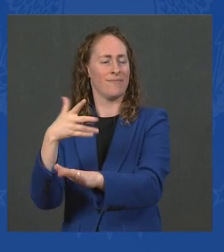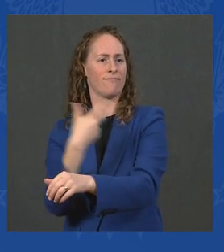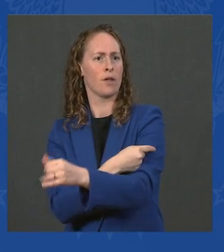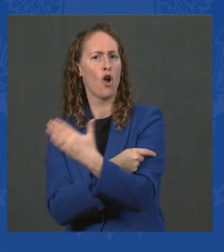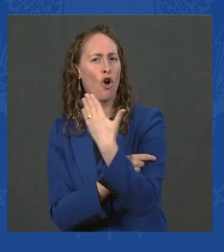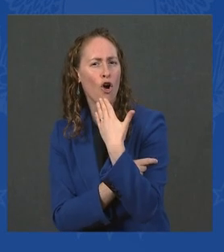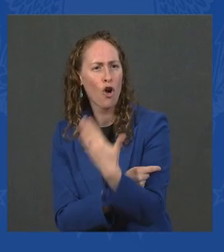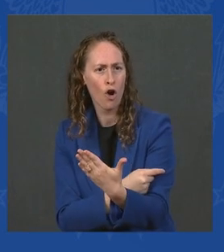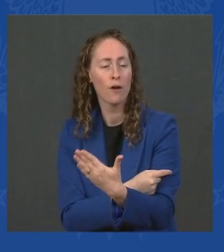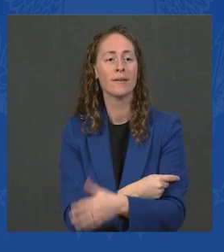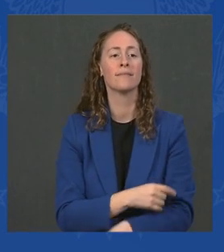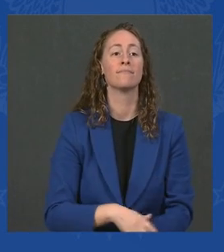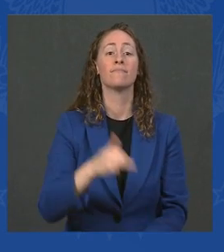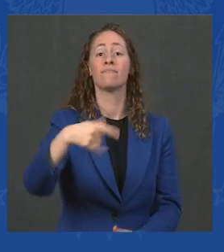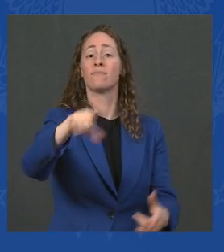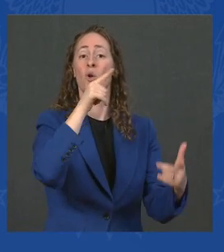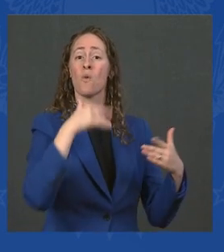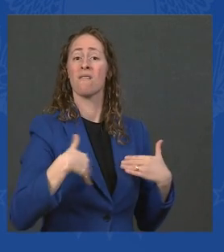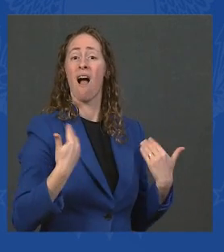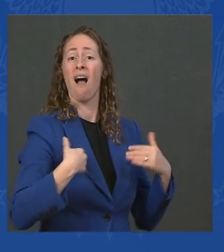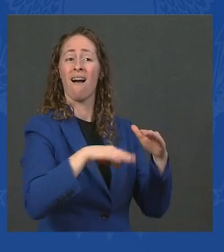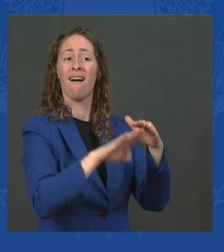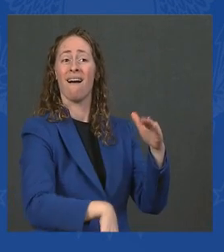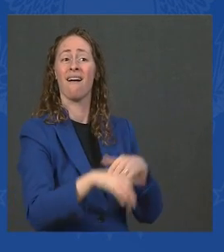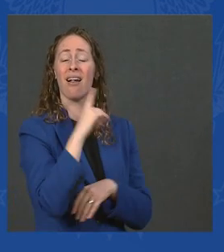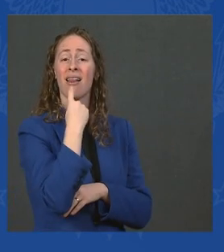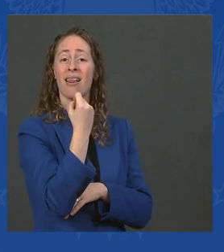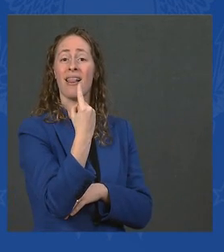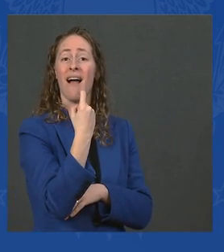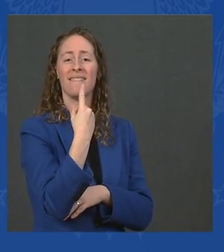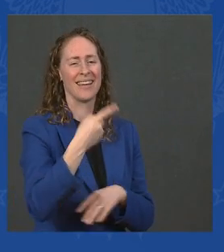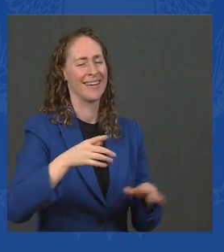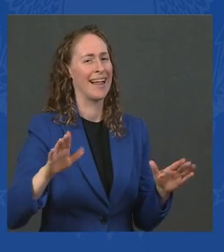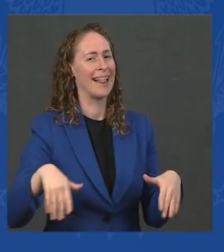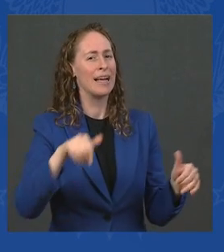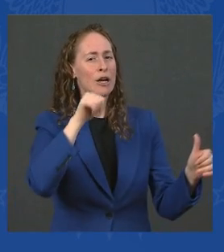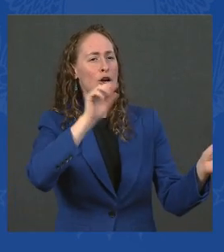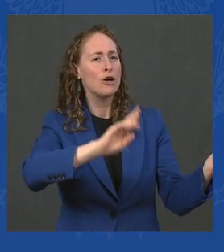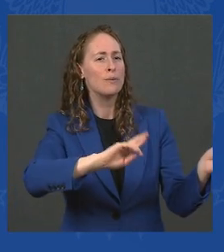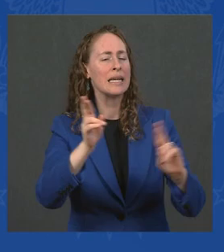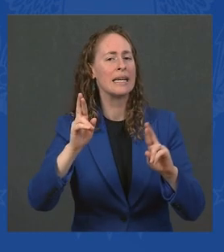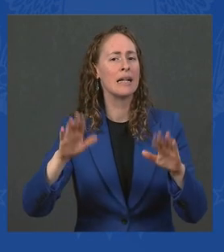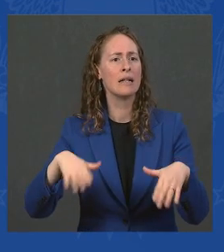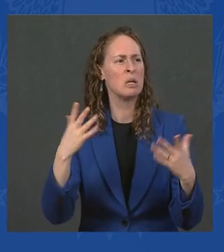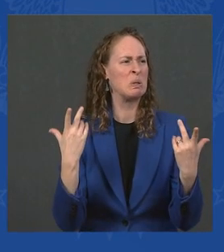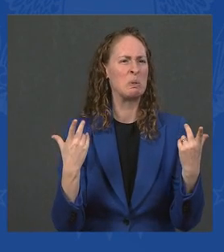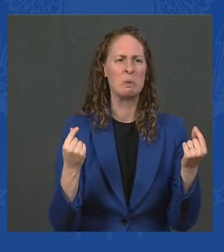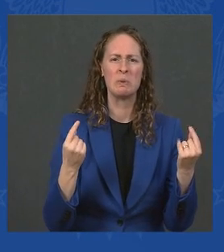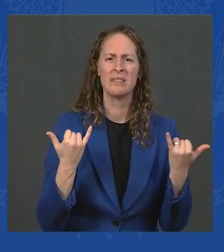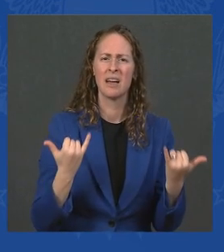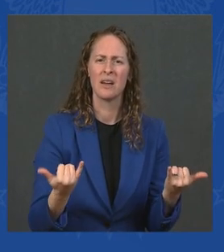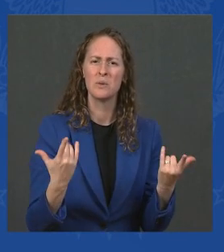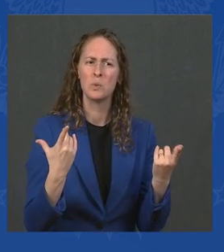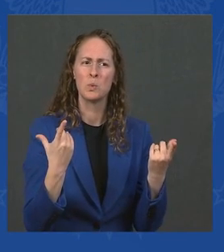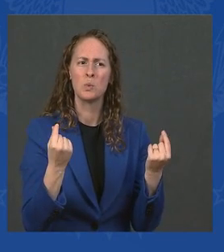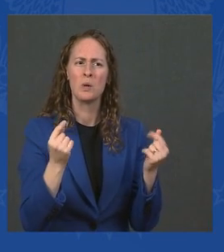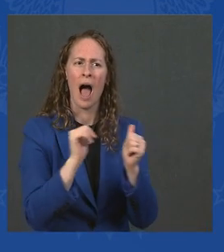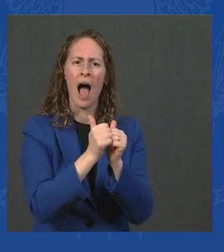and under who are not yet eligible. The safest thing you can do for your child 12 and older is get them vaccinated. That's it.